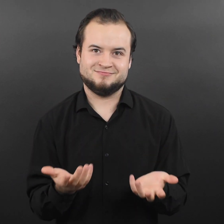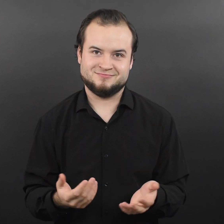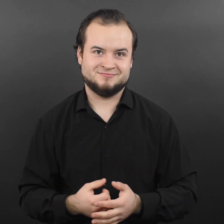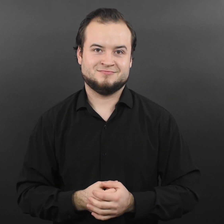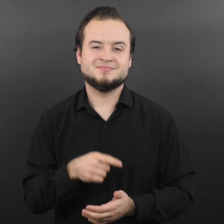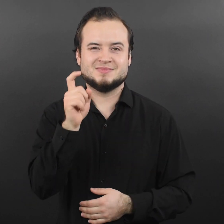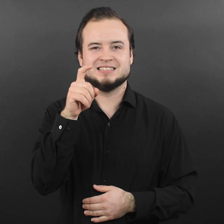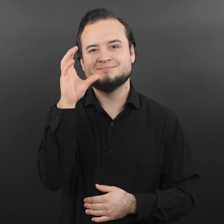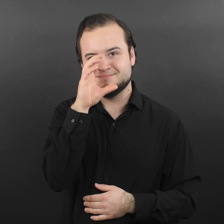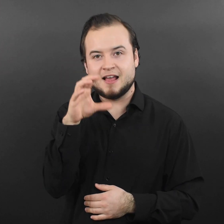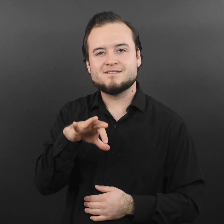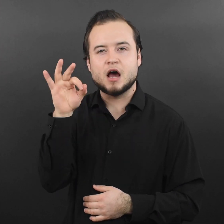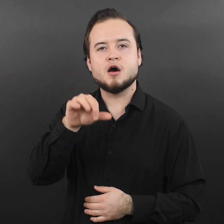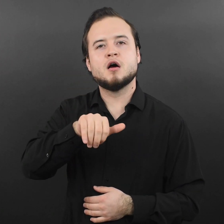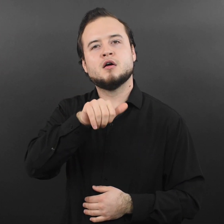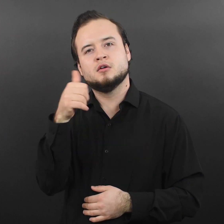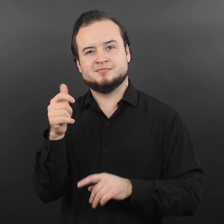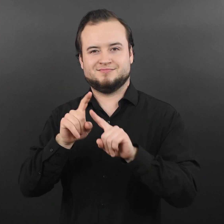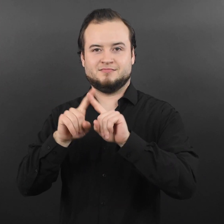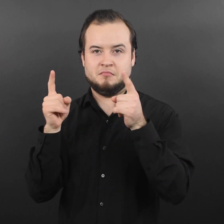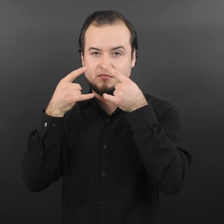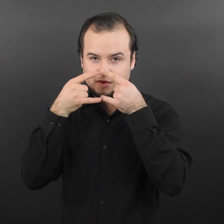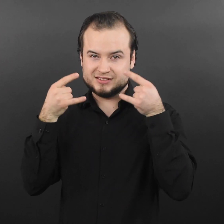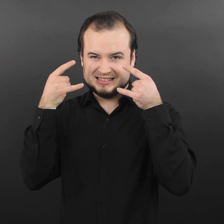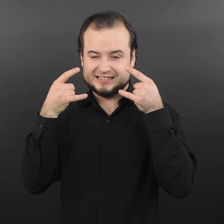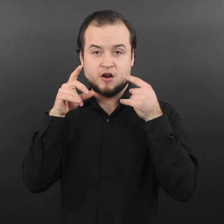a different mask or make adjustments. •